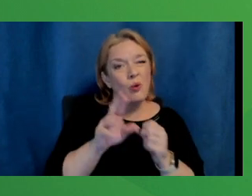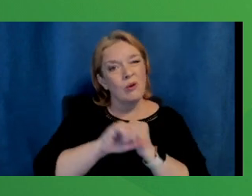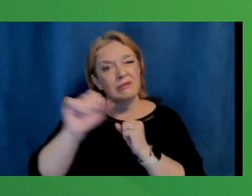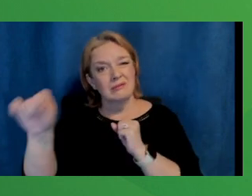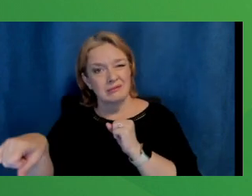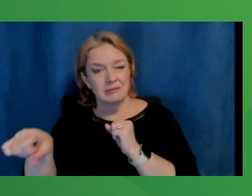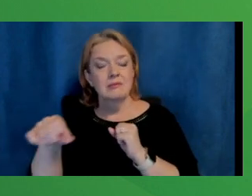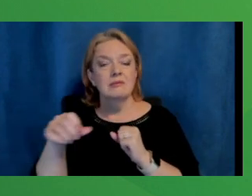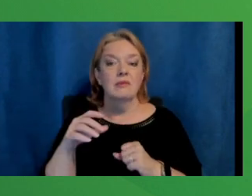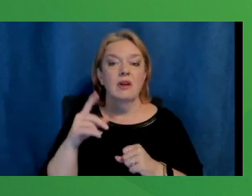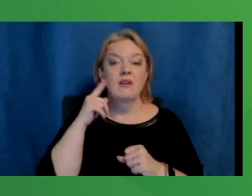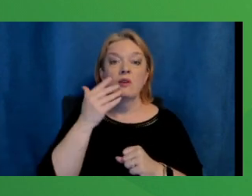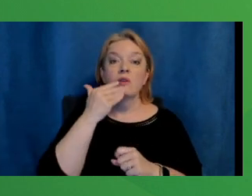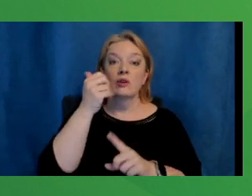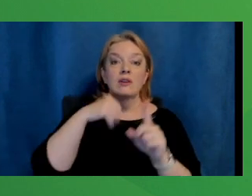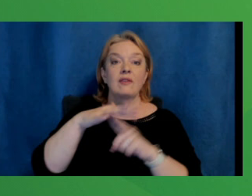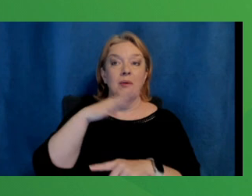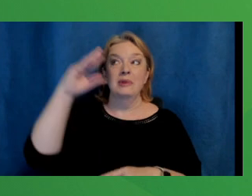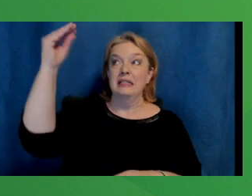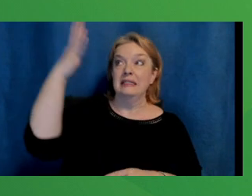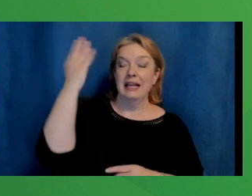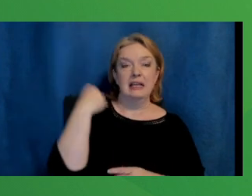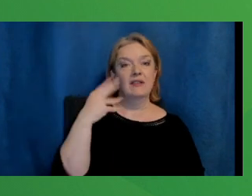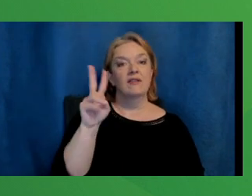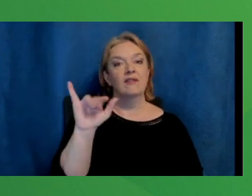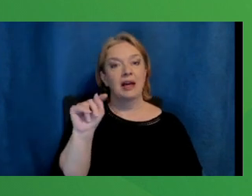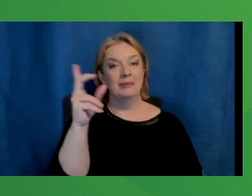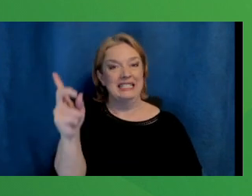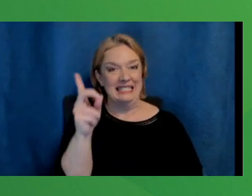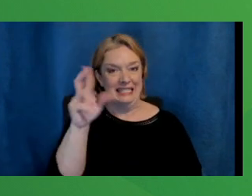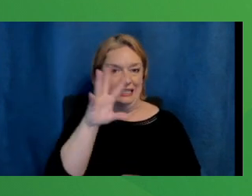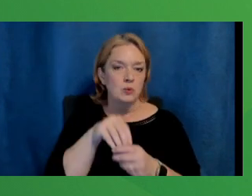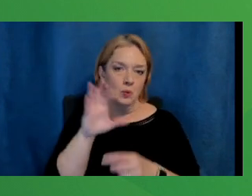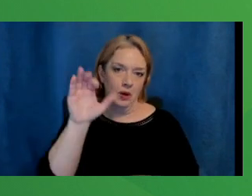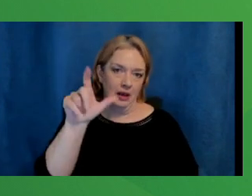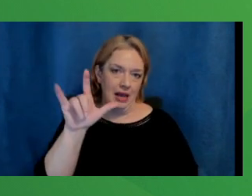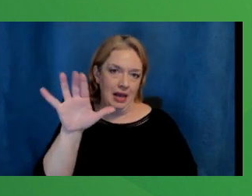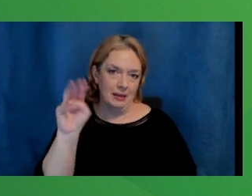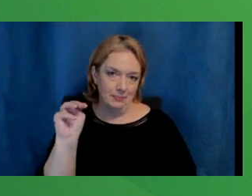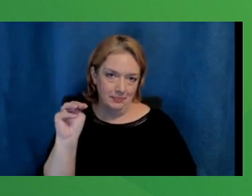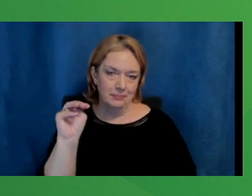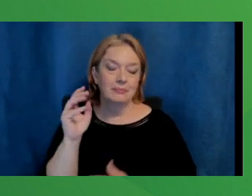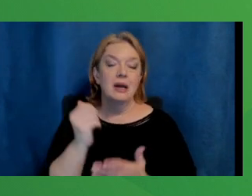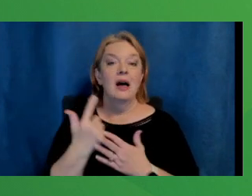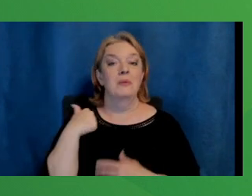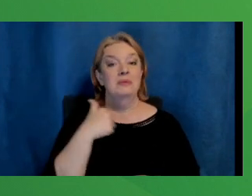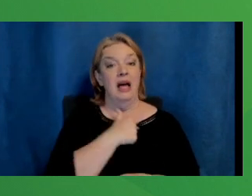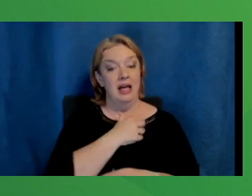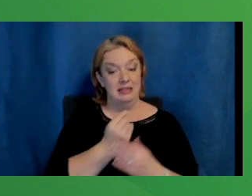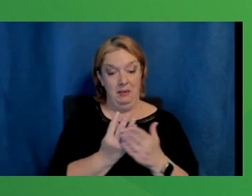out vitamin D, which includes calcium, helping us and plants grow and be healthy. Clean water